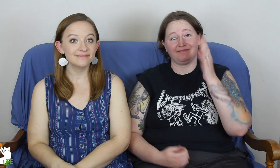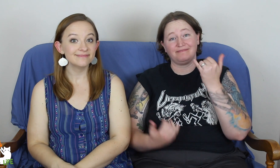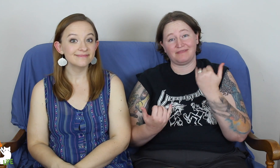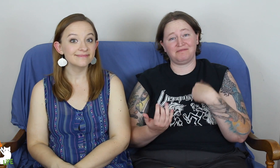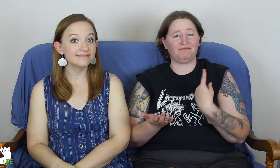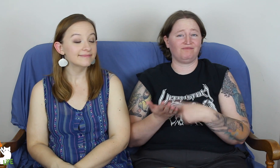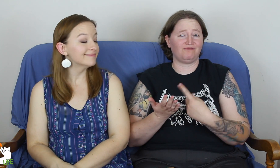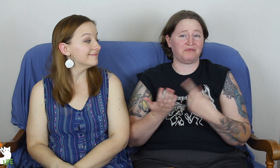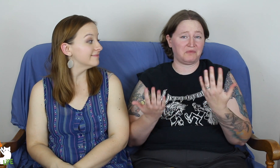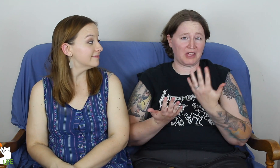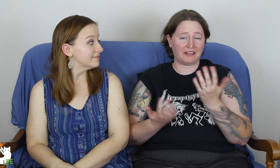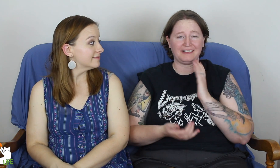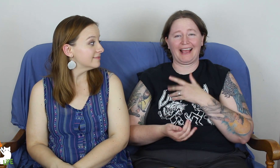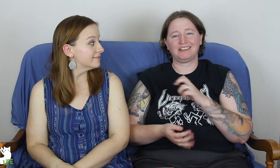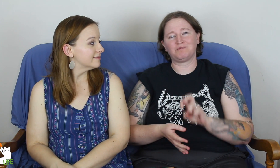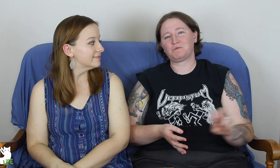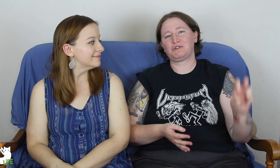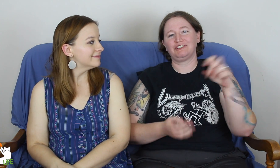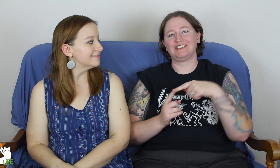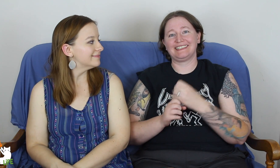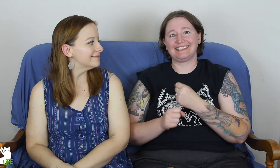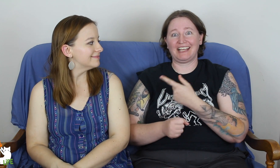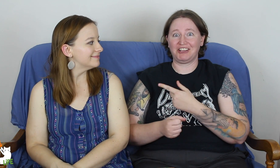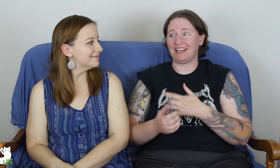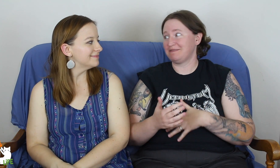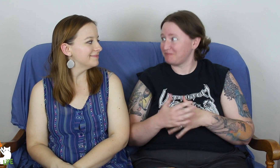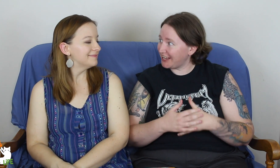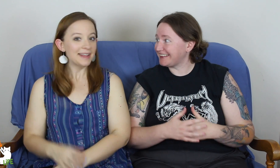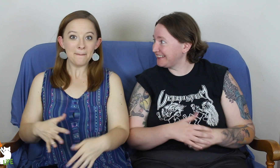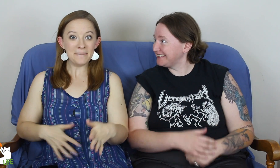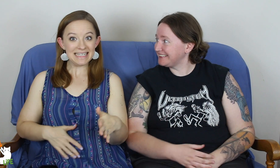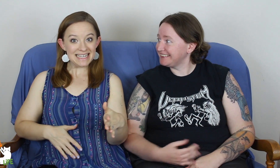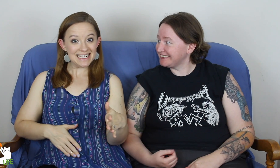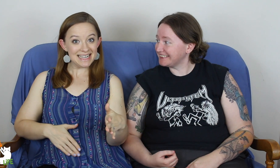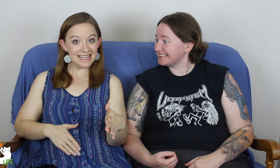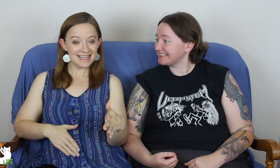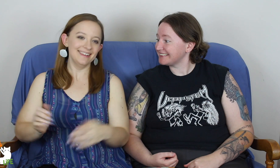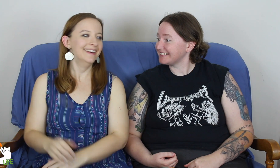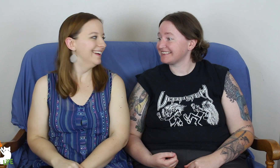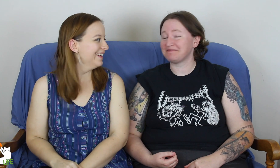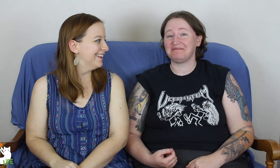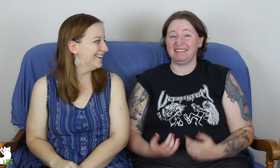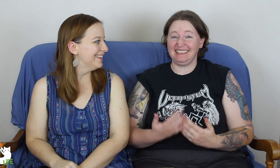[JE] Hi, so today we're going to be talking about our journey to getting her pregnant. [JI] Pregnant!